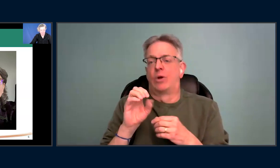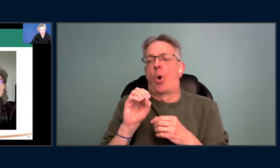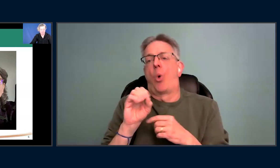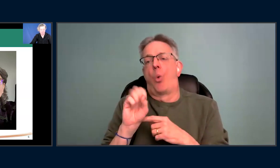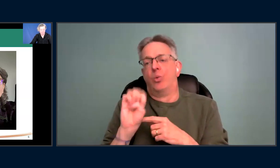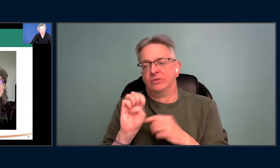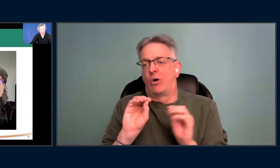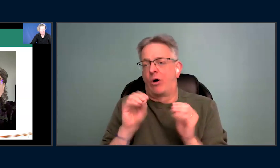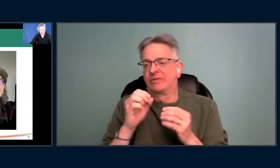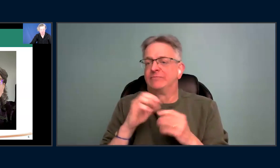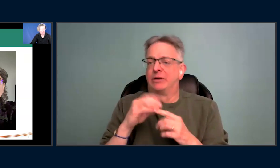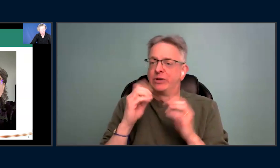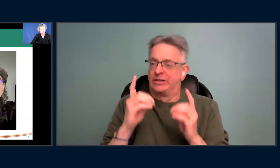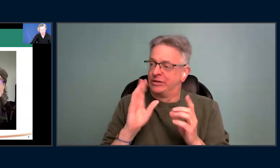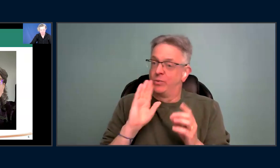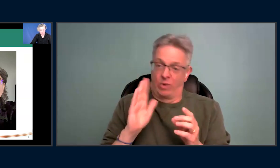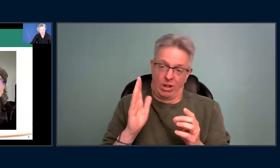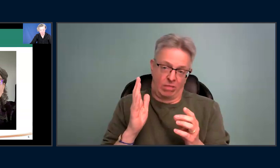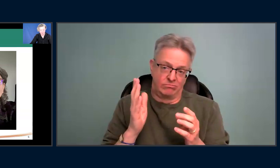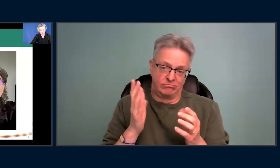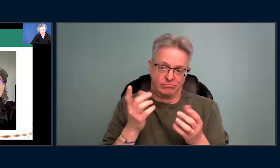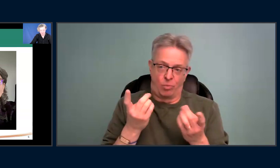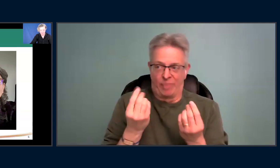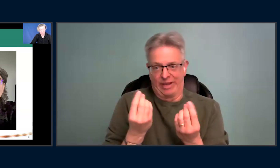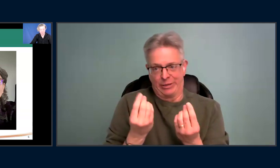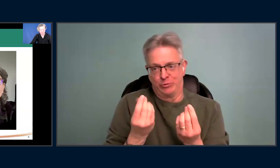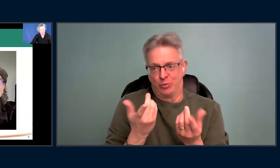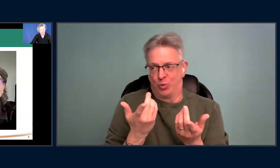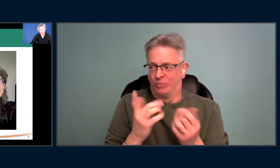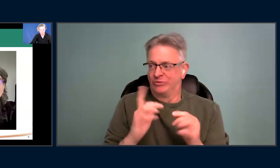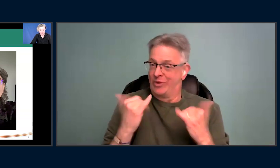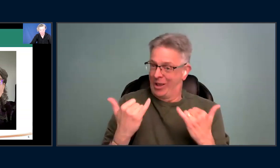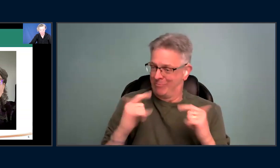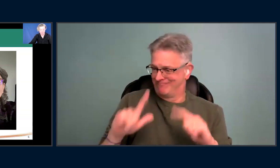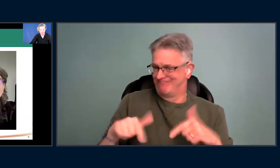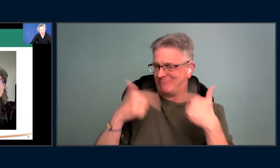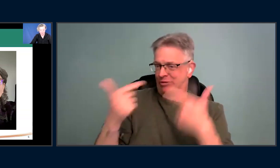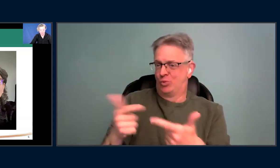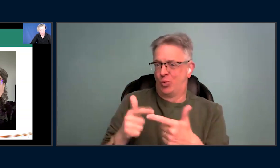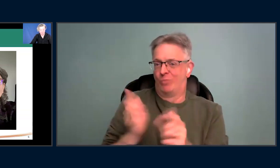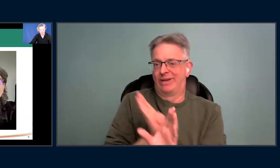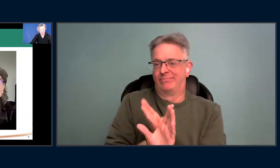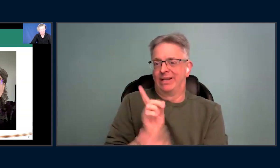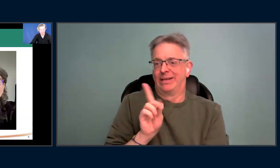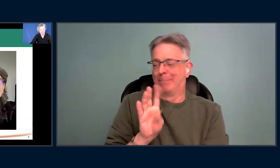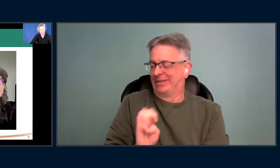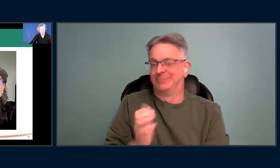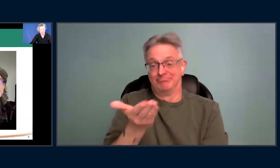about what her office there at OSE, Office of Special Ed, OSE, will be doing and what they are doing. And so now,